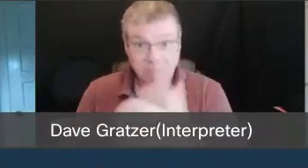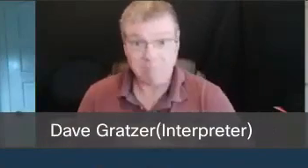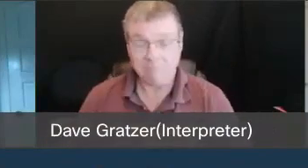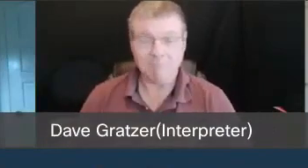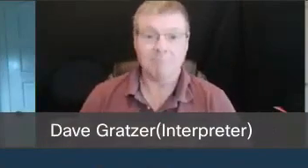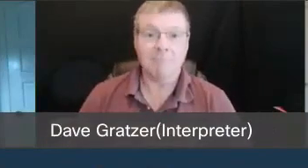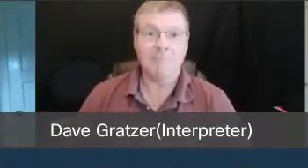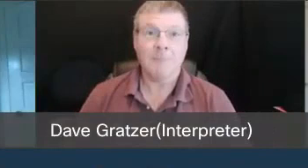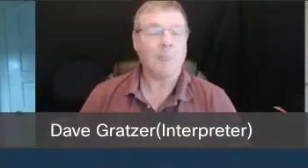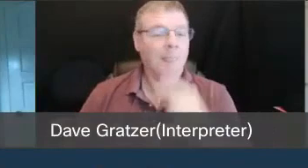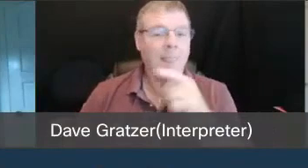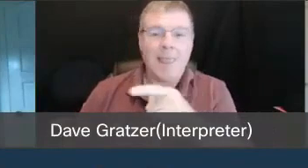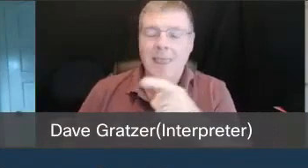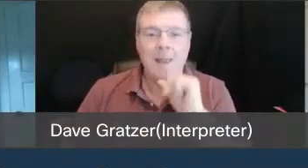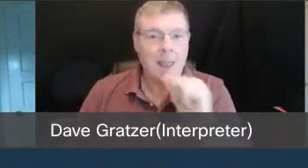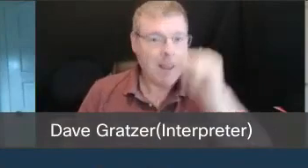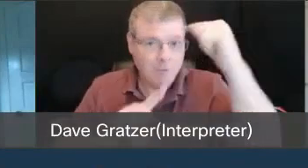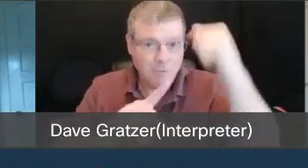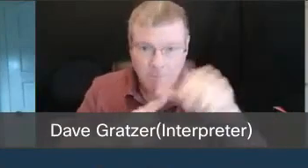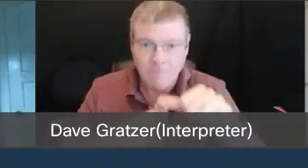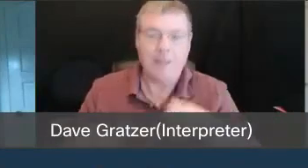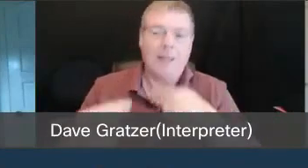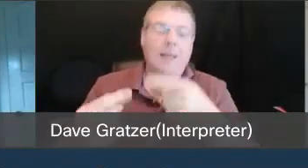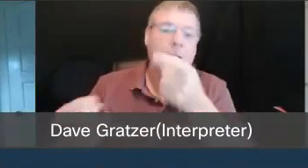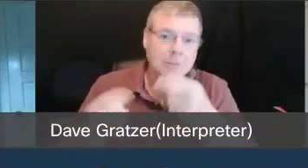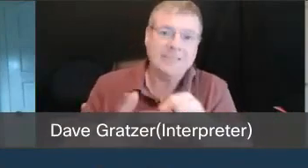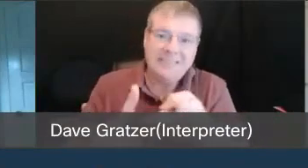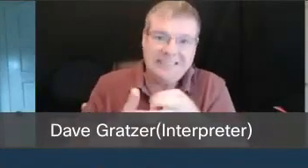They struggle to remember and we struggle sometimes to pull that information out of them,